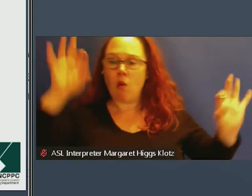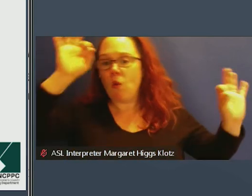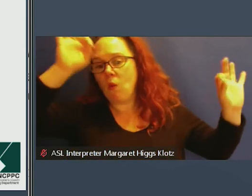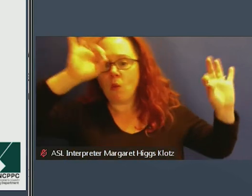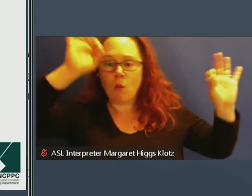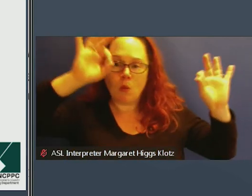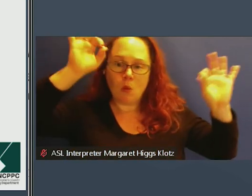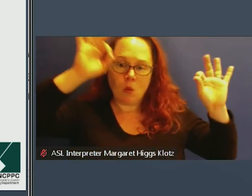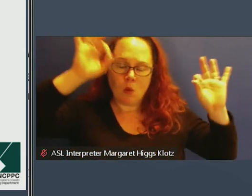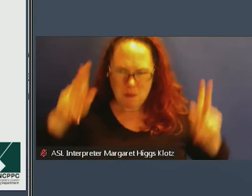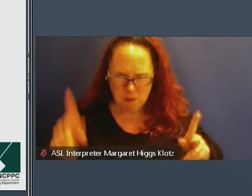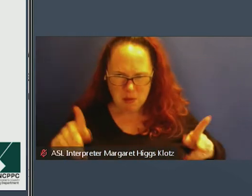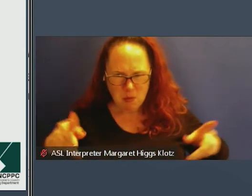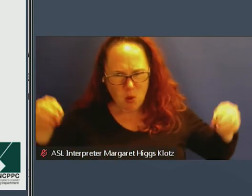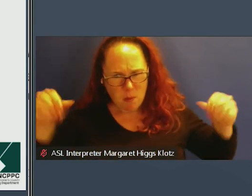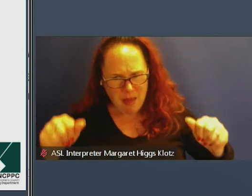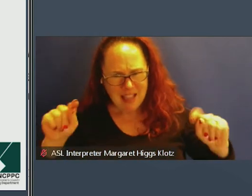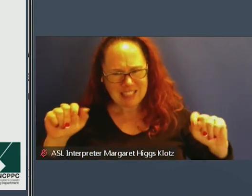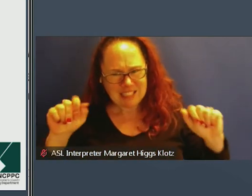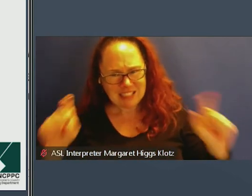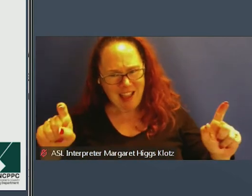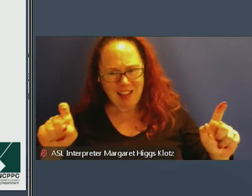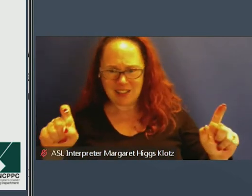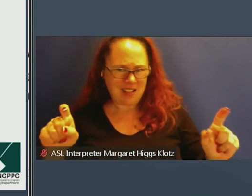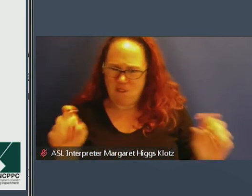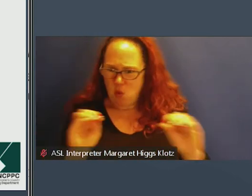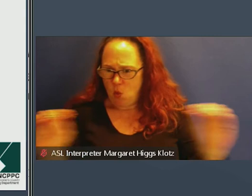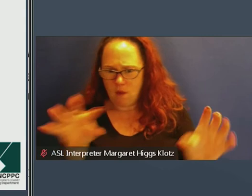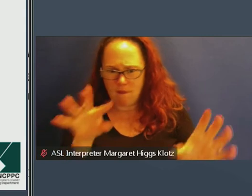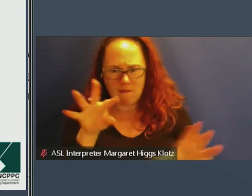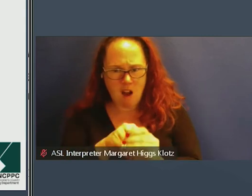paying citizen from a process set up to facilitate a greater